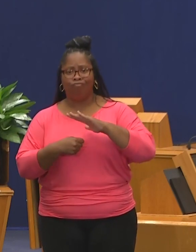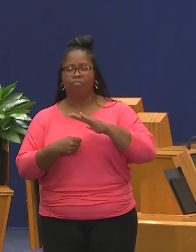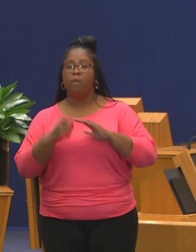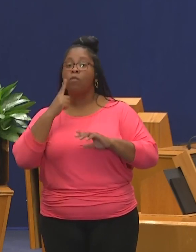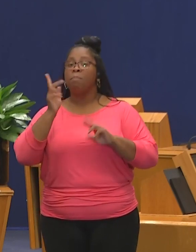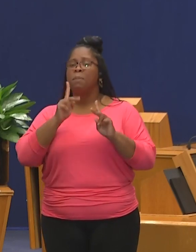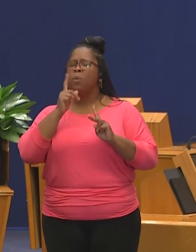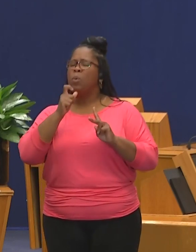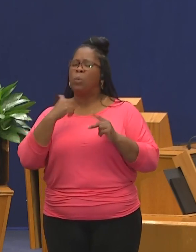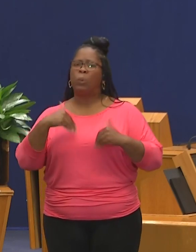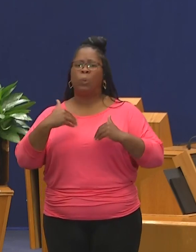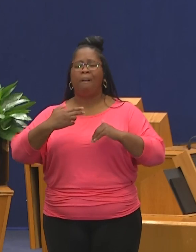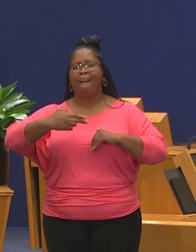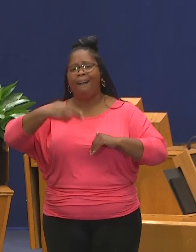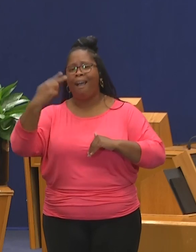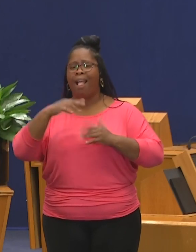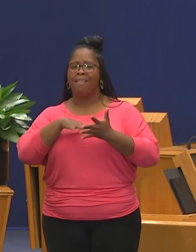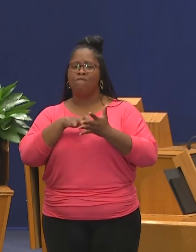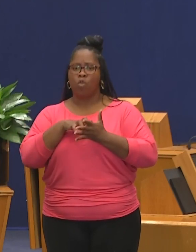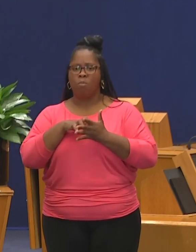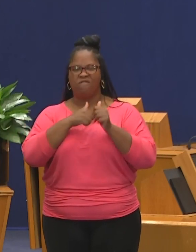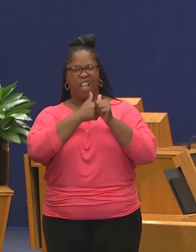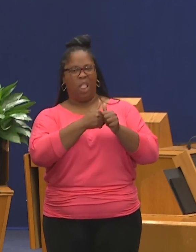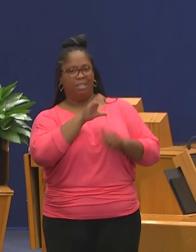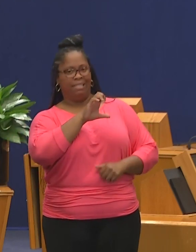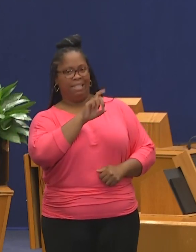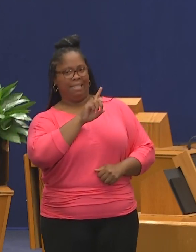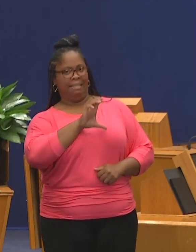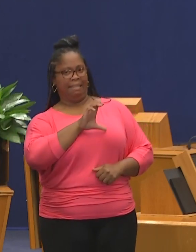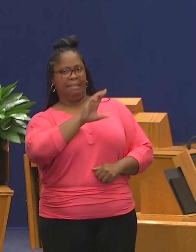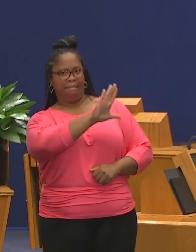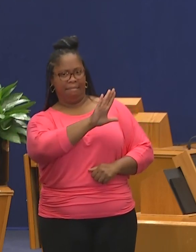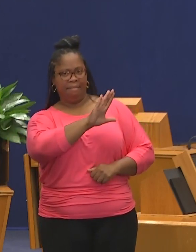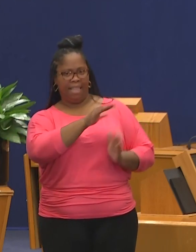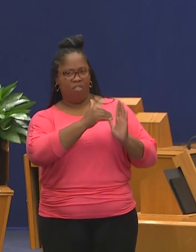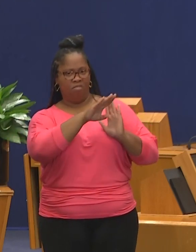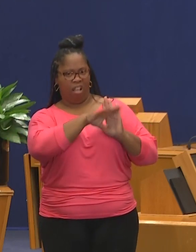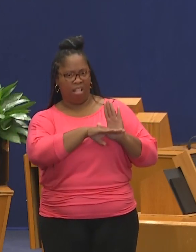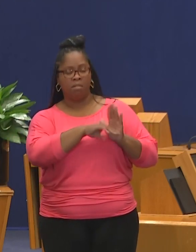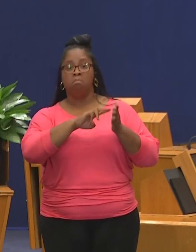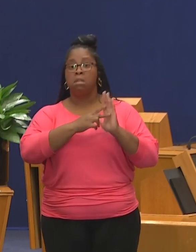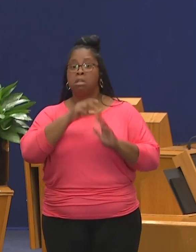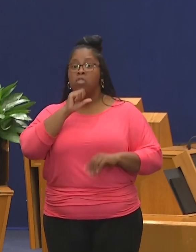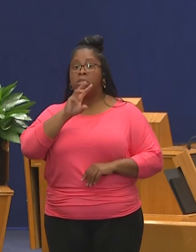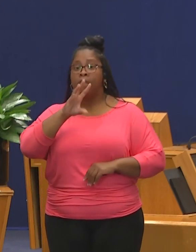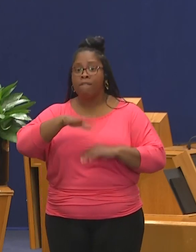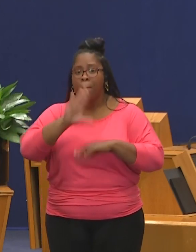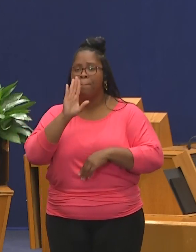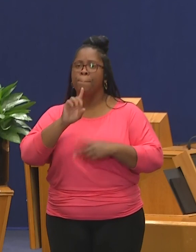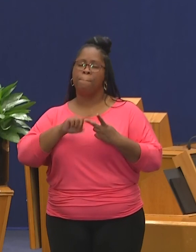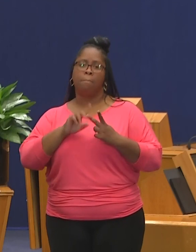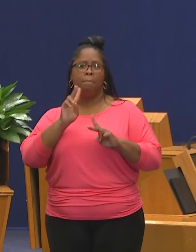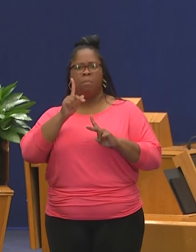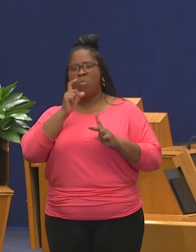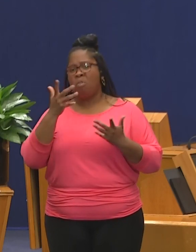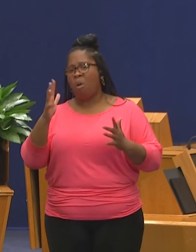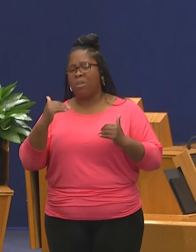THESE ARE FOR INDIVIDUALS WHO ARE DEEMED HIGHLY VULNERABLE PER C.D.C. GUIDANCE, MEANING OVER